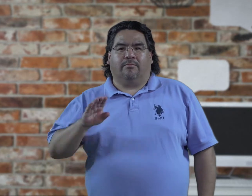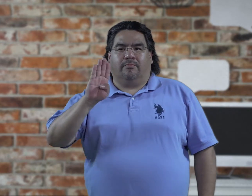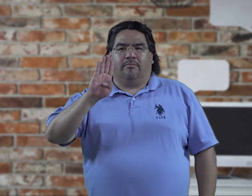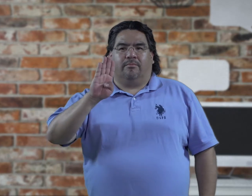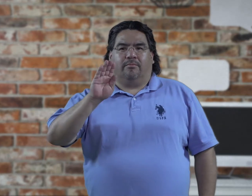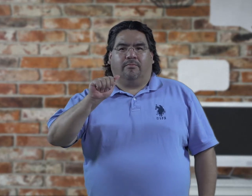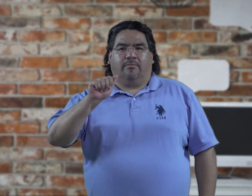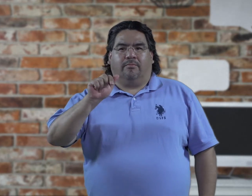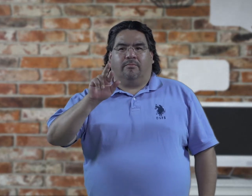Bar